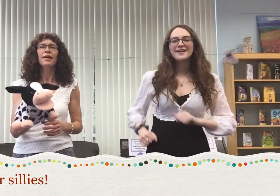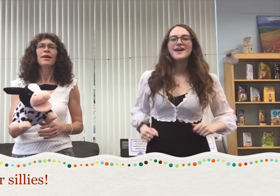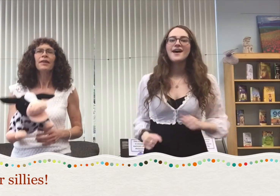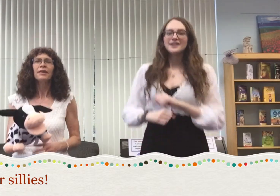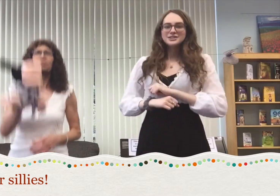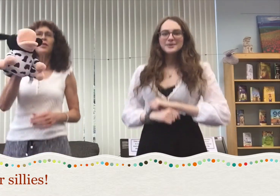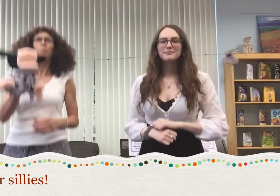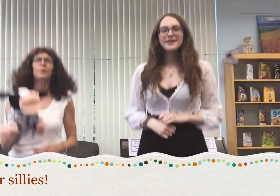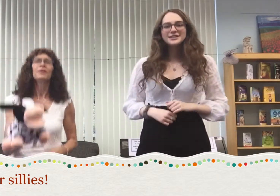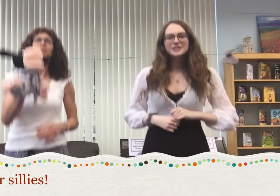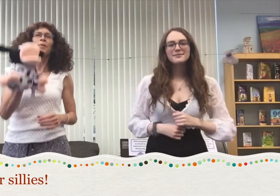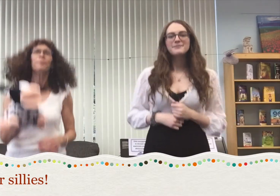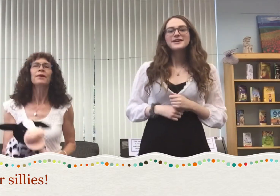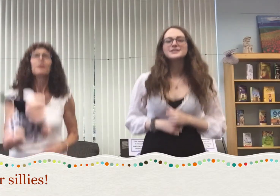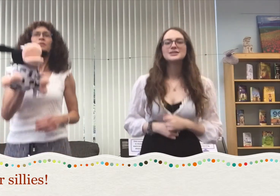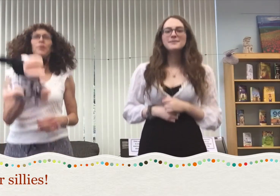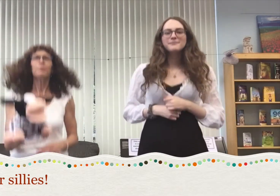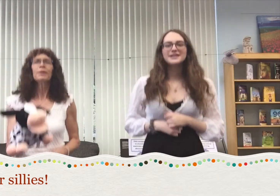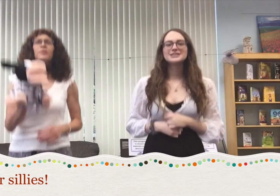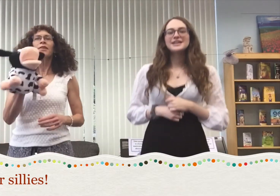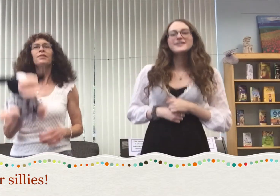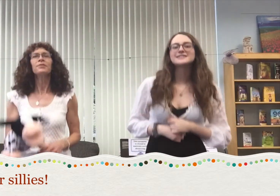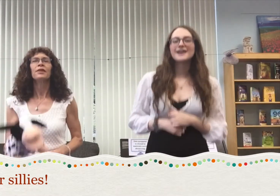I gotta jump, jump, jump my jiggles out